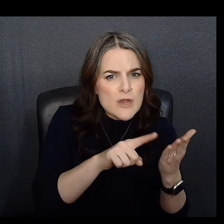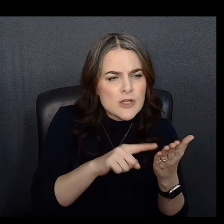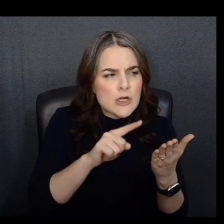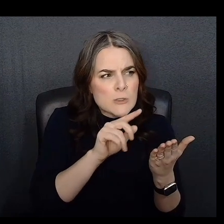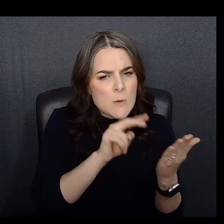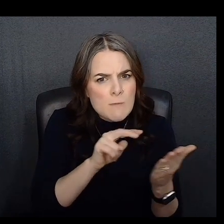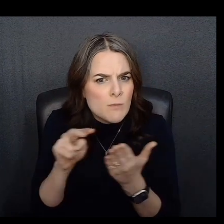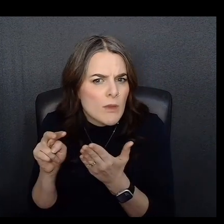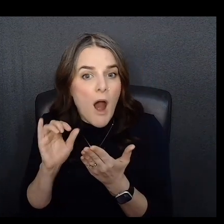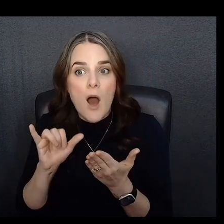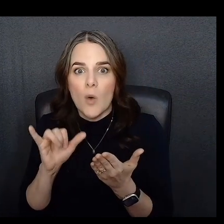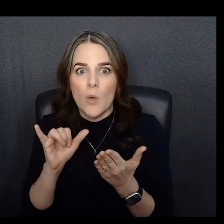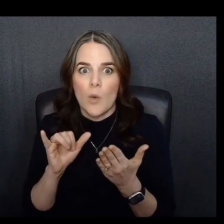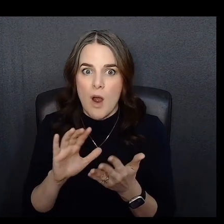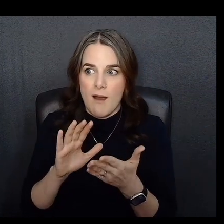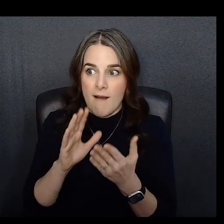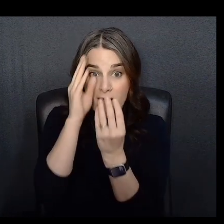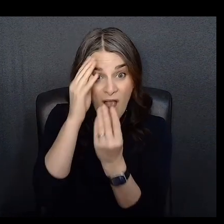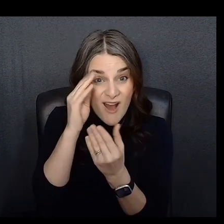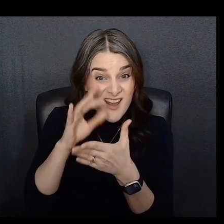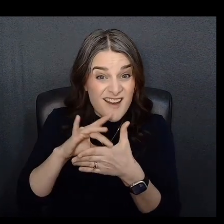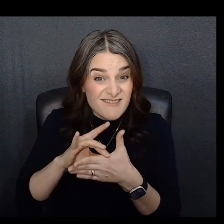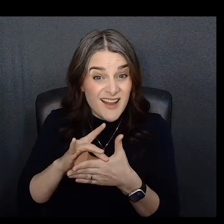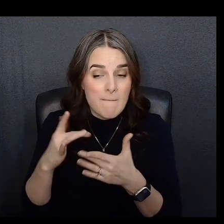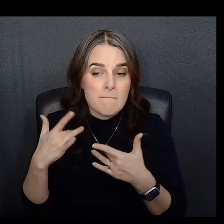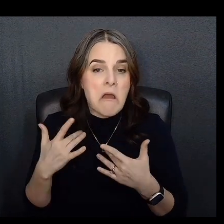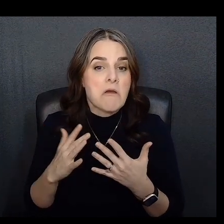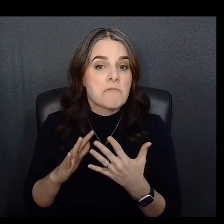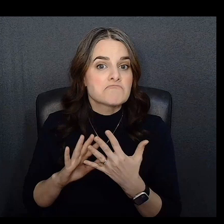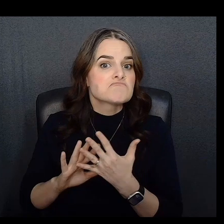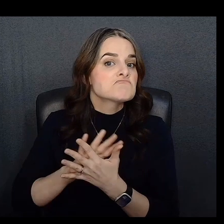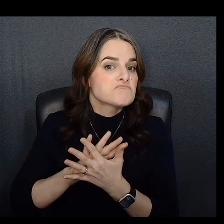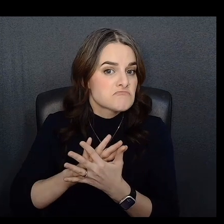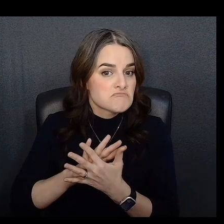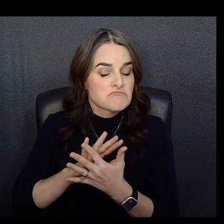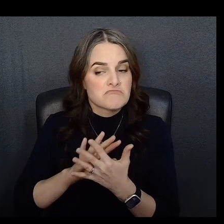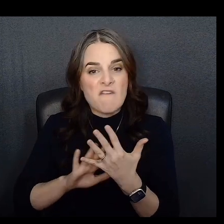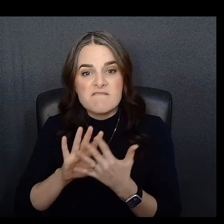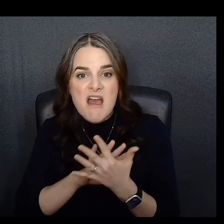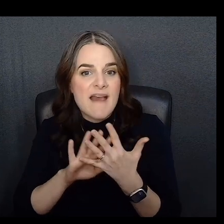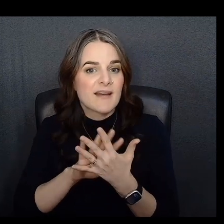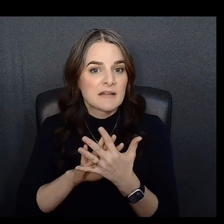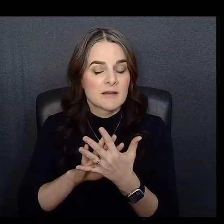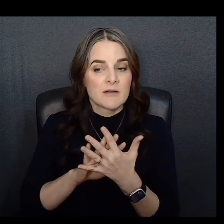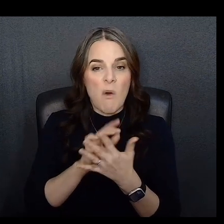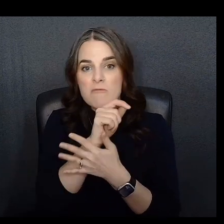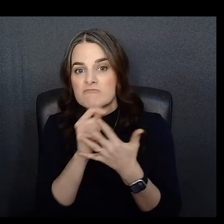going to often be censored or super vague. It's going to also not be the most accessible